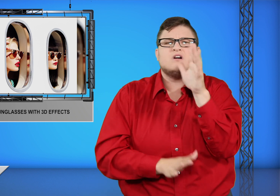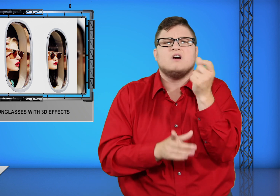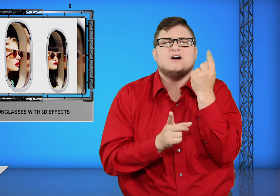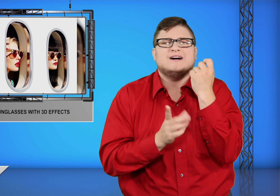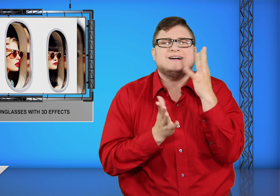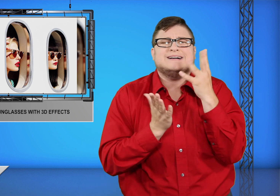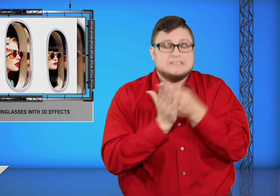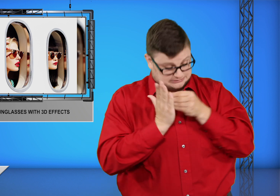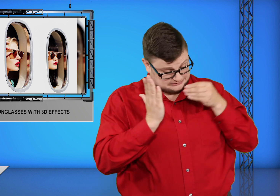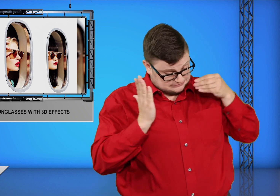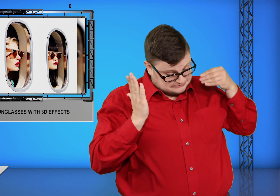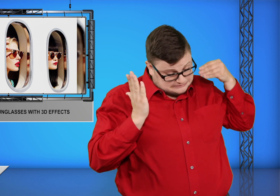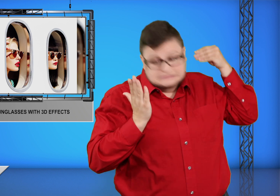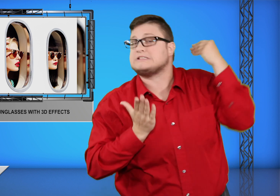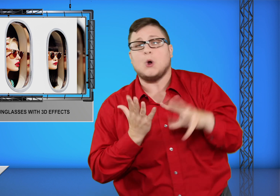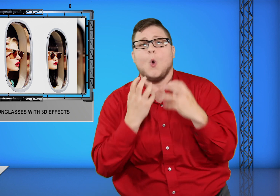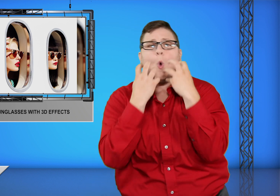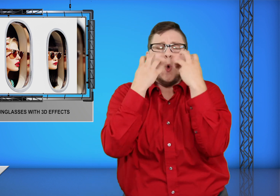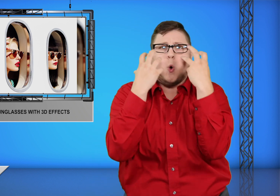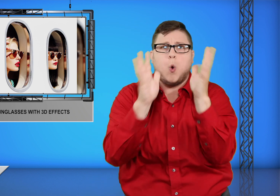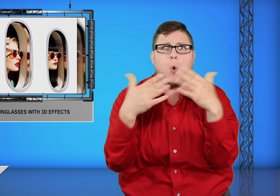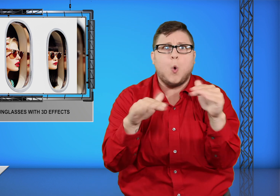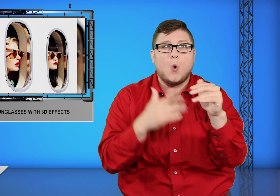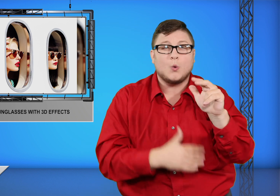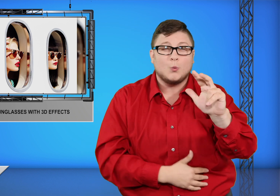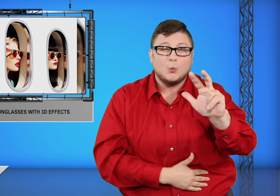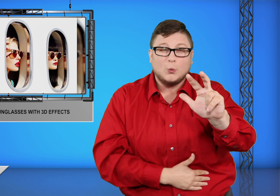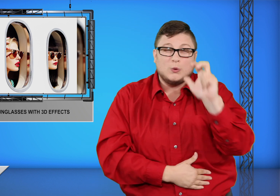an eye-popping price tag.